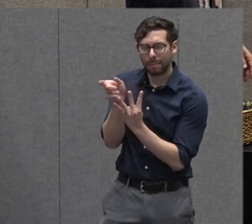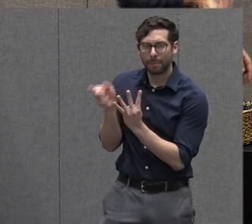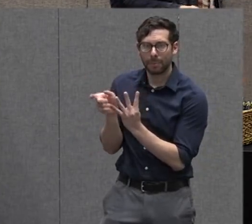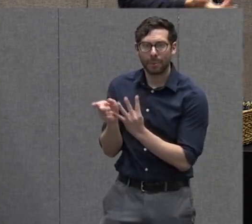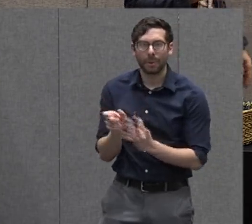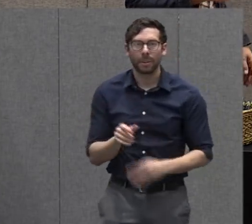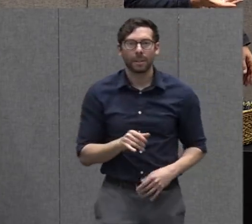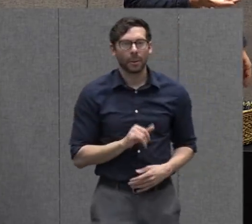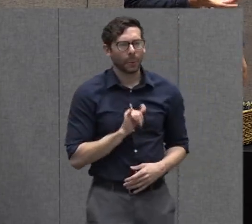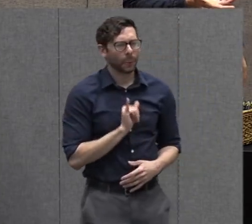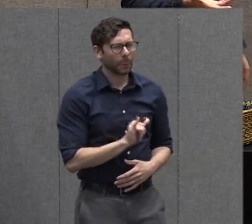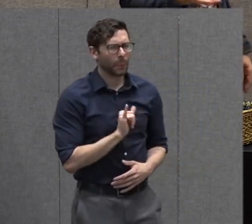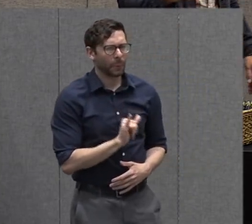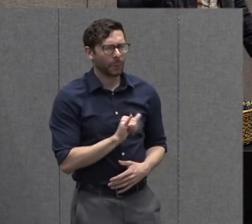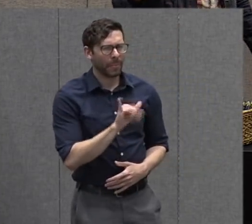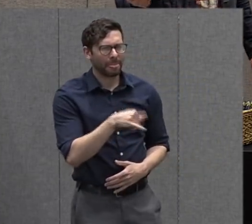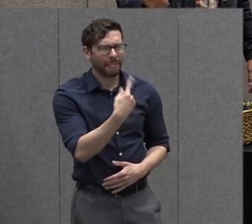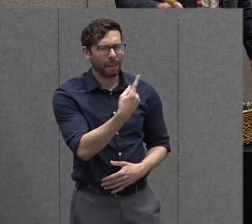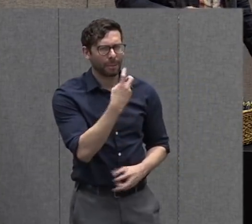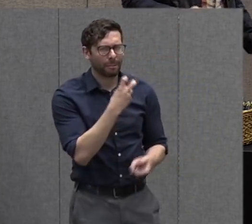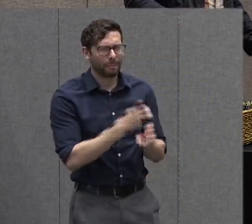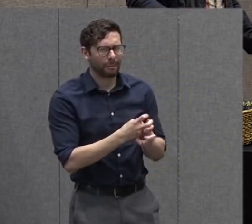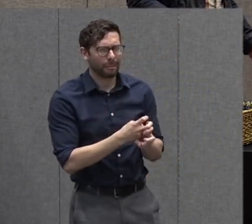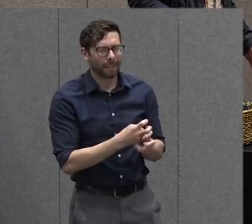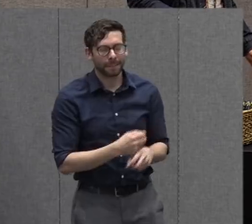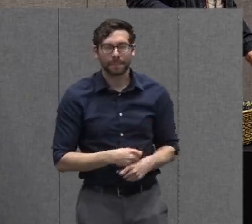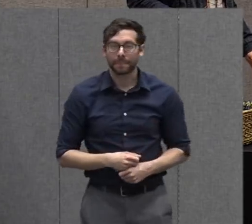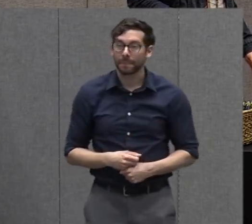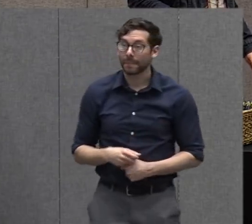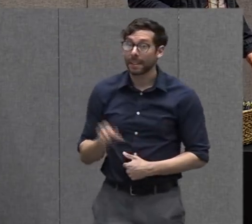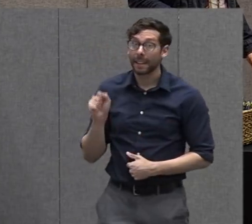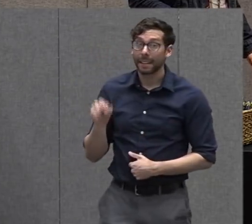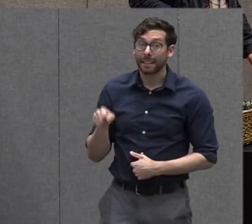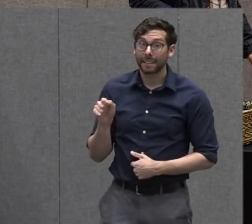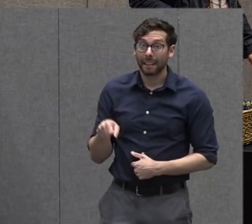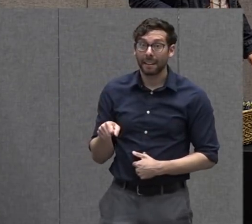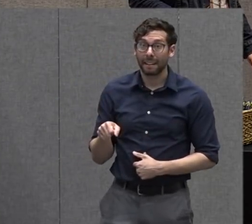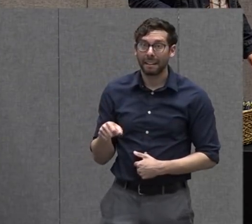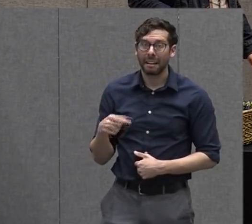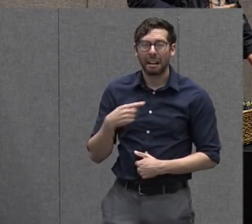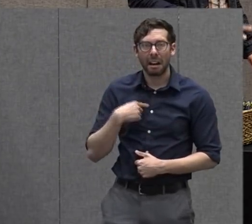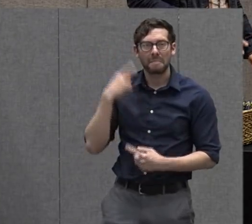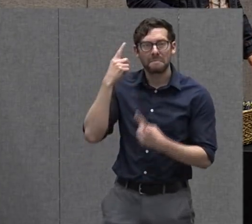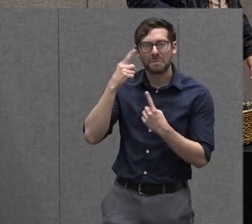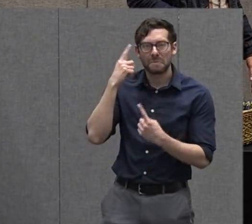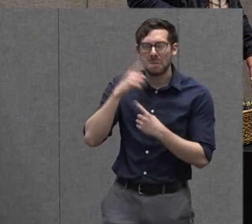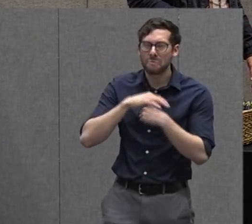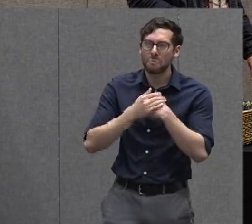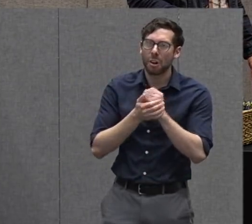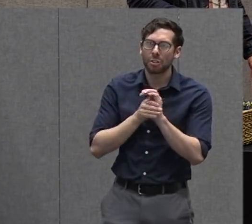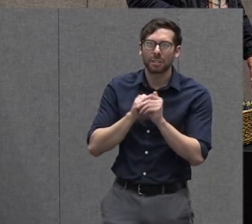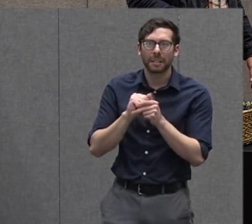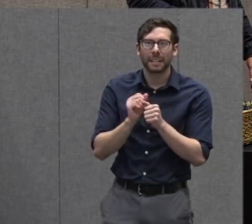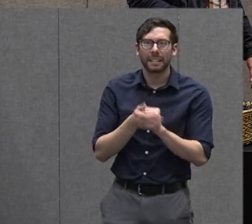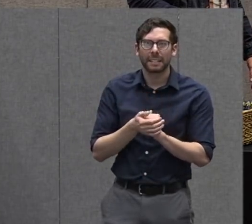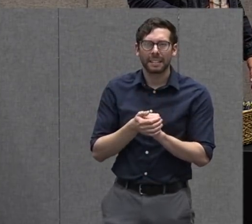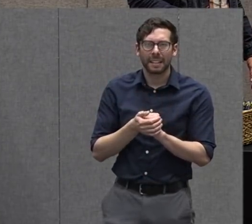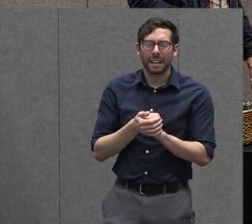No wonder that one so hard. [Miss Martindale] Yeah, I had put washing my hands. So, I just got rid of my. washing hands every...